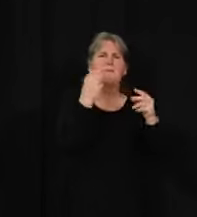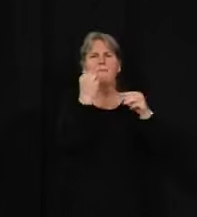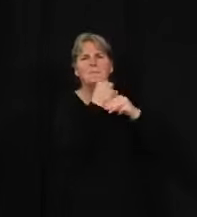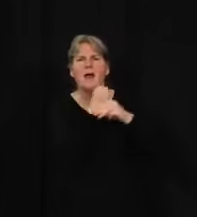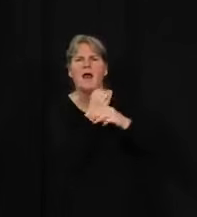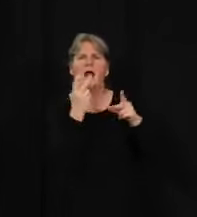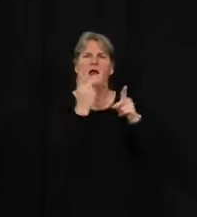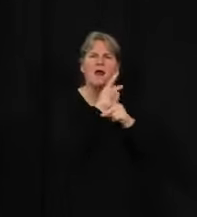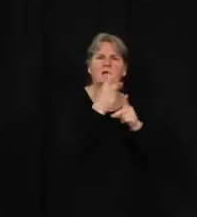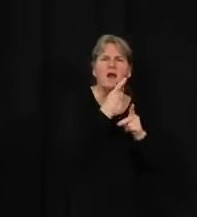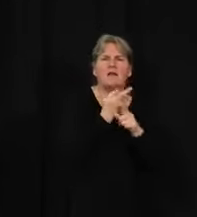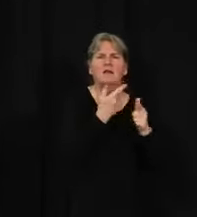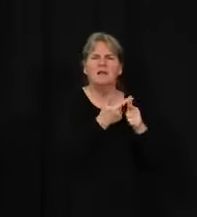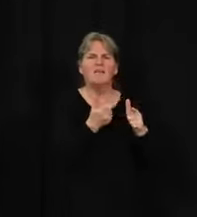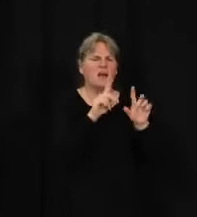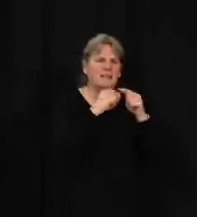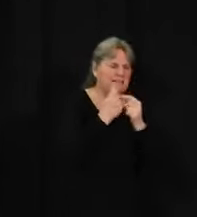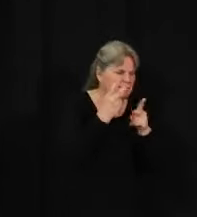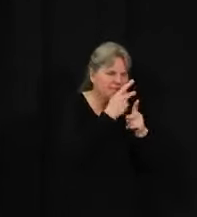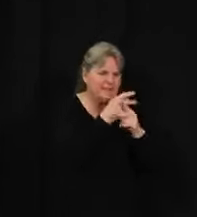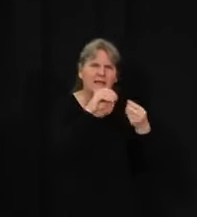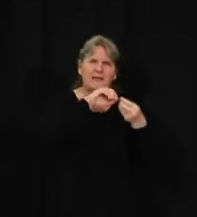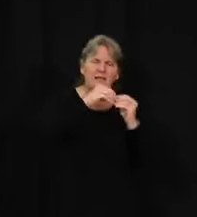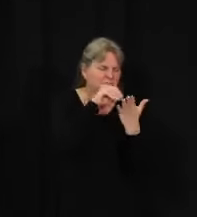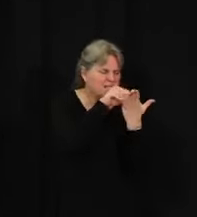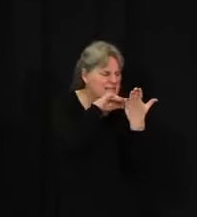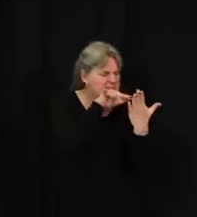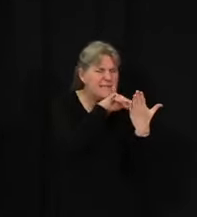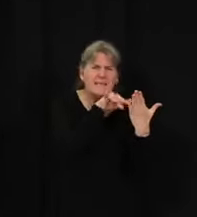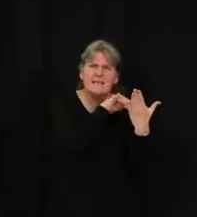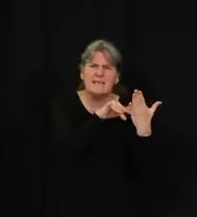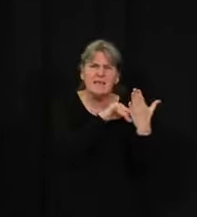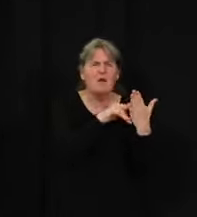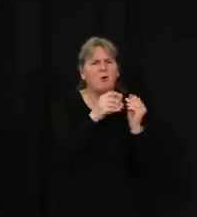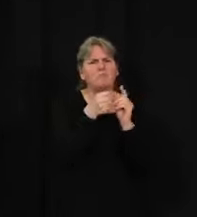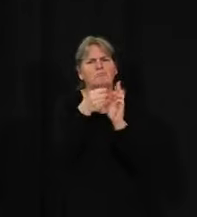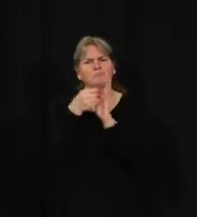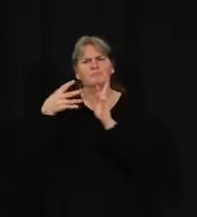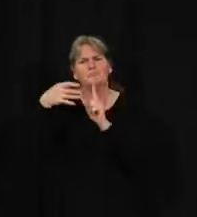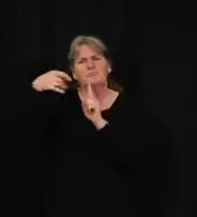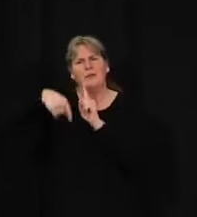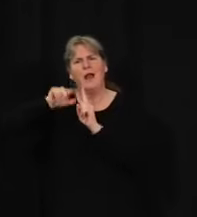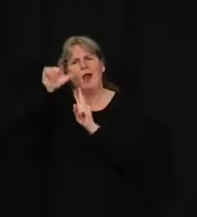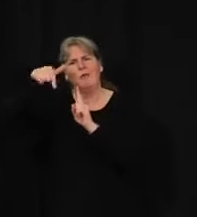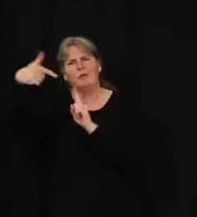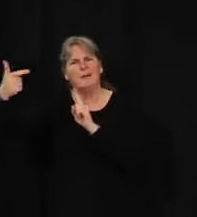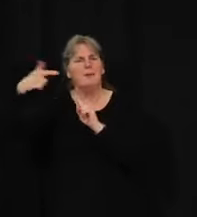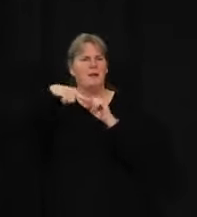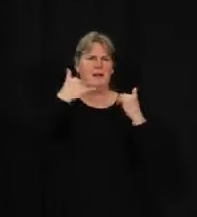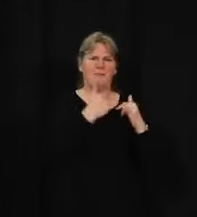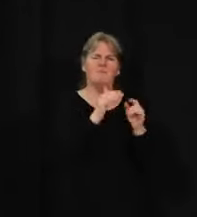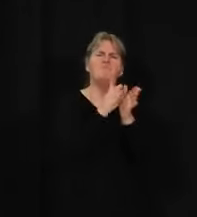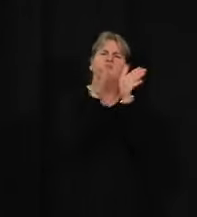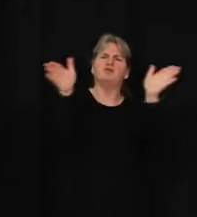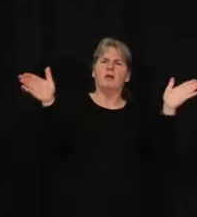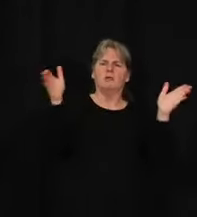much detail here. We will give a fuller technical briefing when we are ready, but I can give an overview of some of the work.